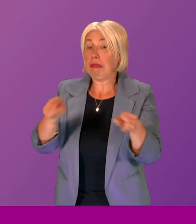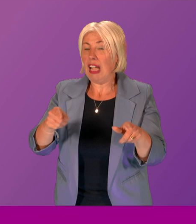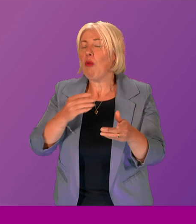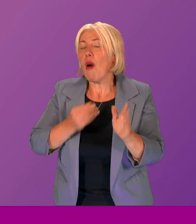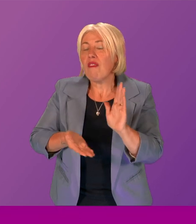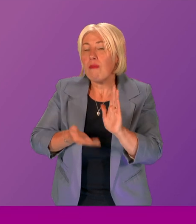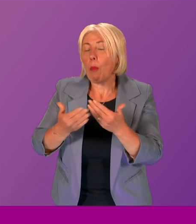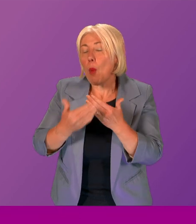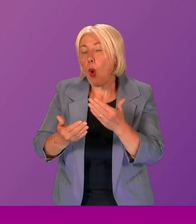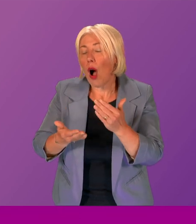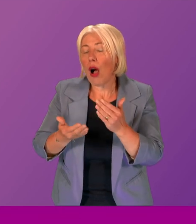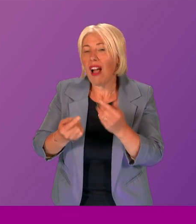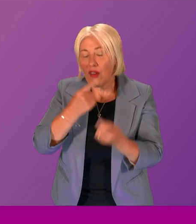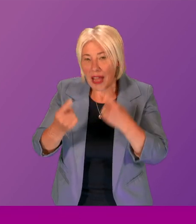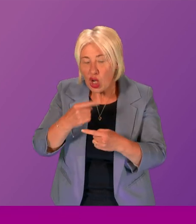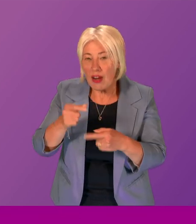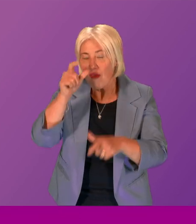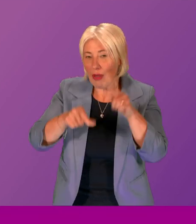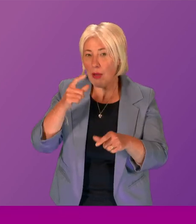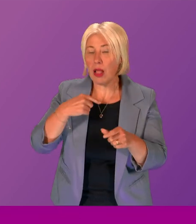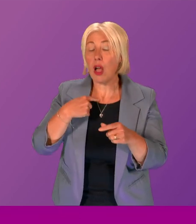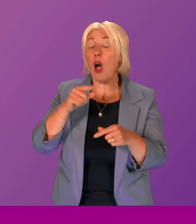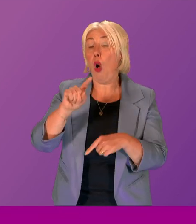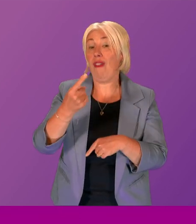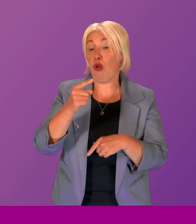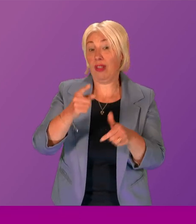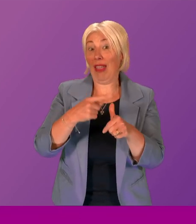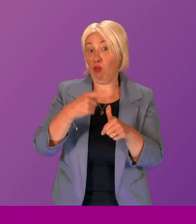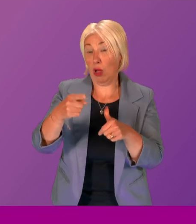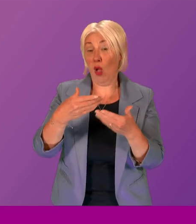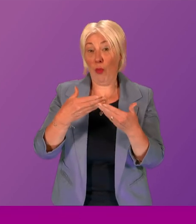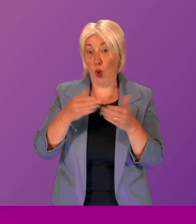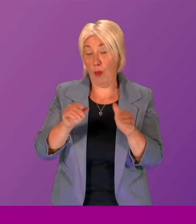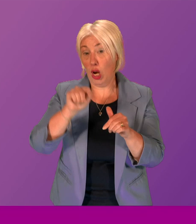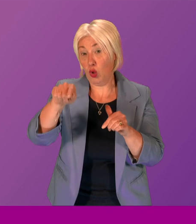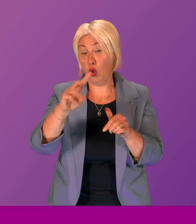about the exemption scheme, which opens on Monday 1 April and goes all the way to 31 July.